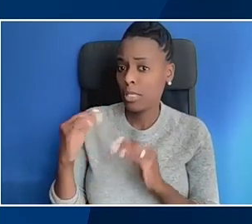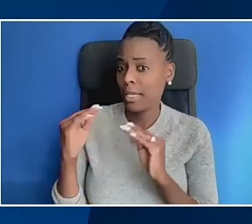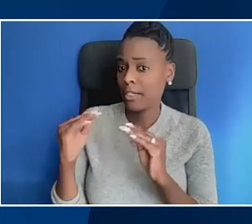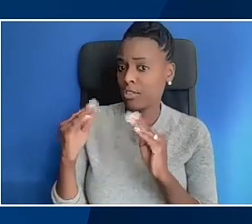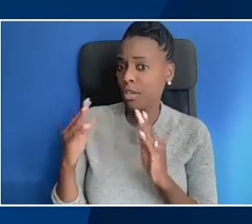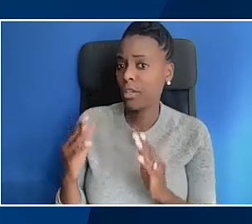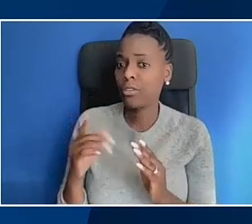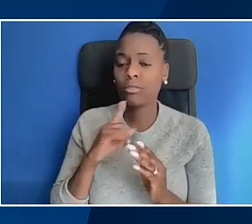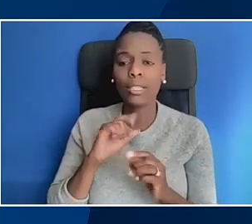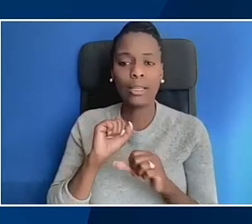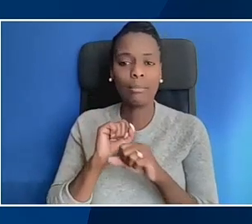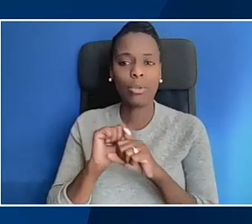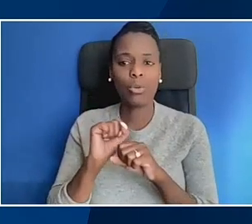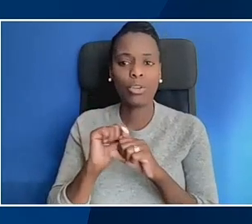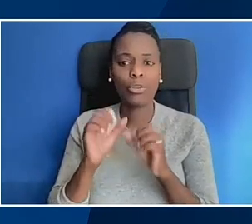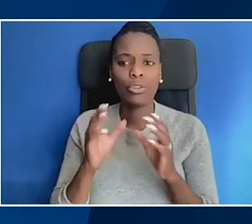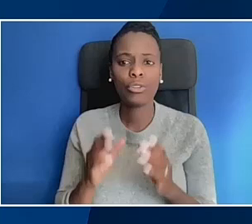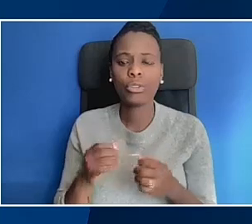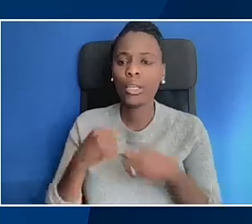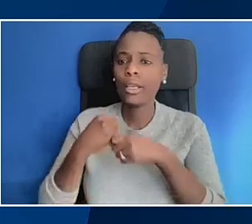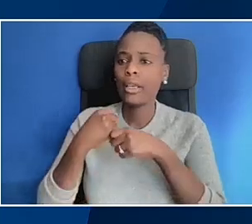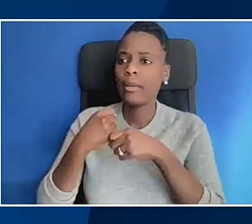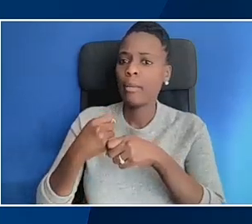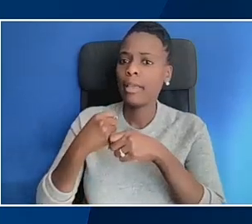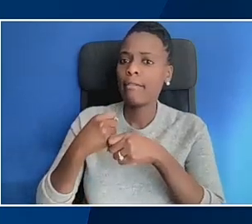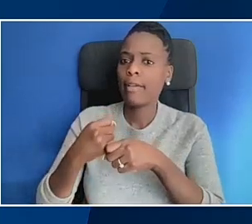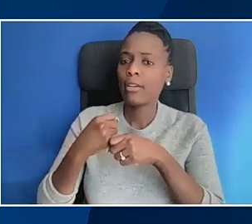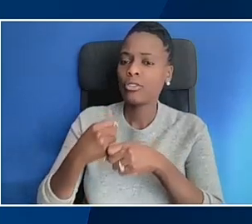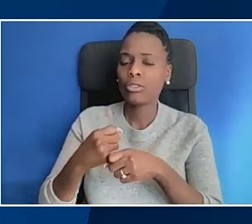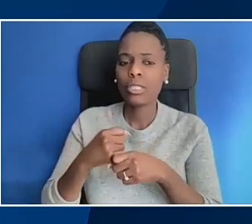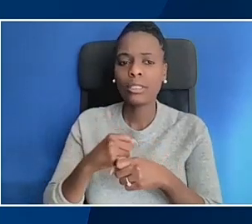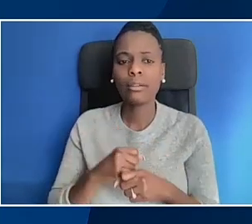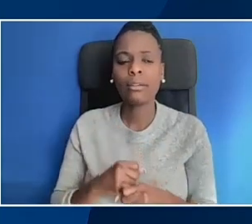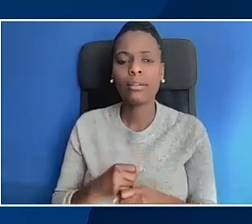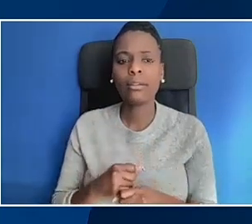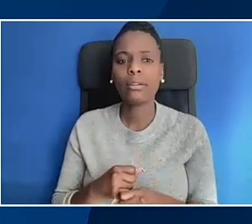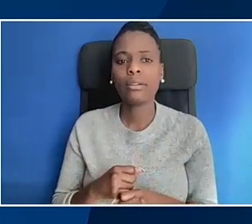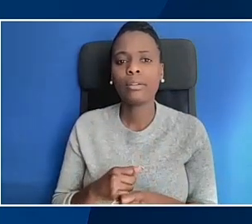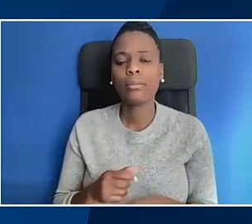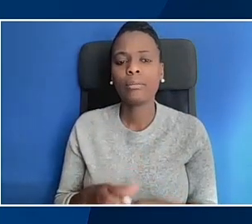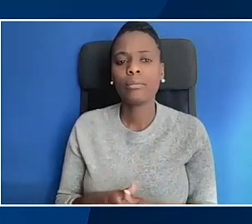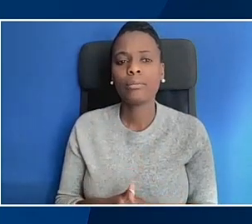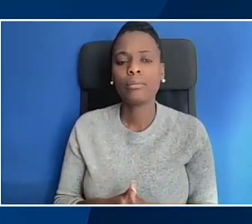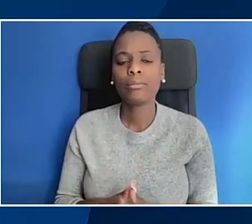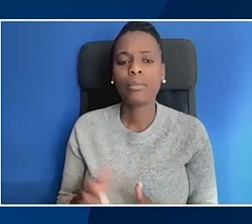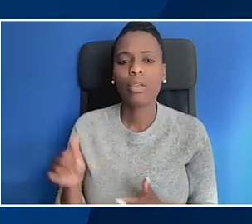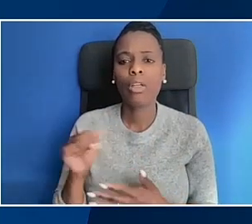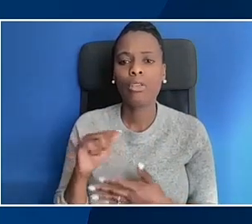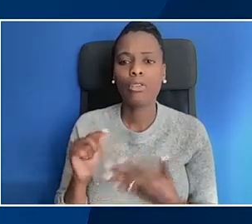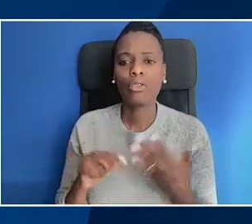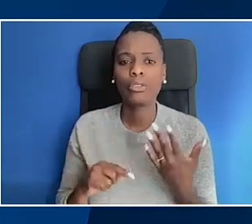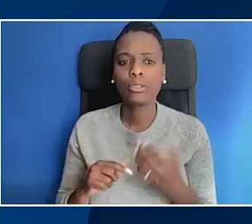manufacturing and other types of things. And this was the kind of manufacturing